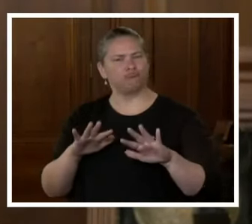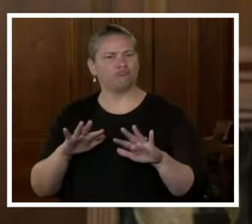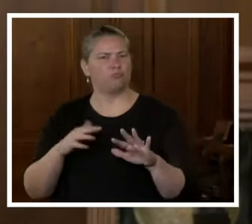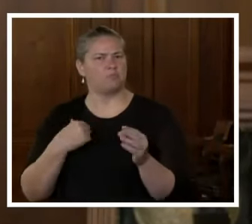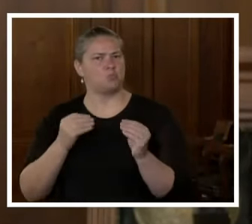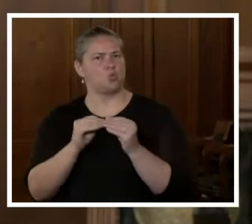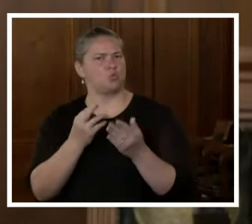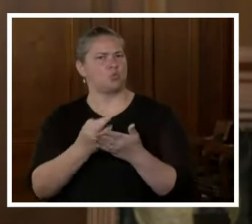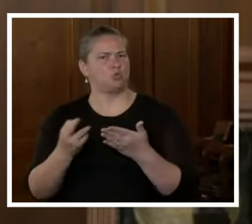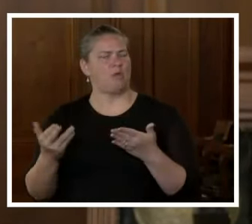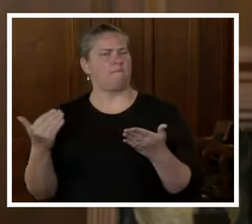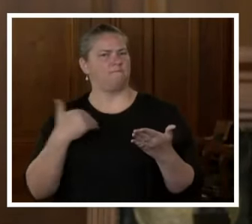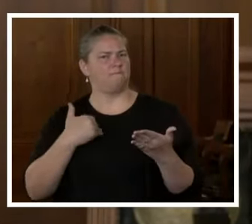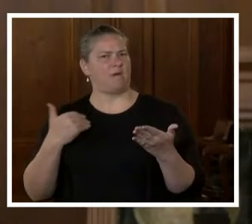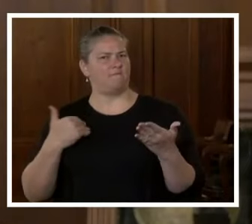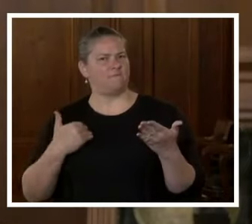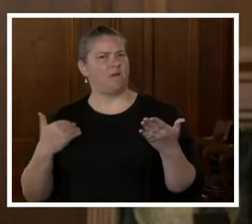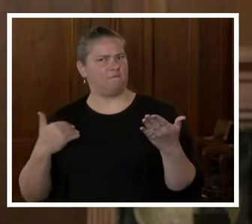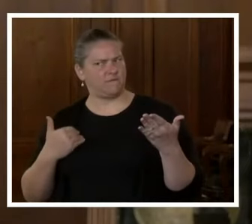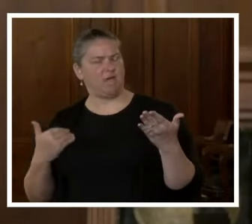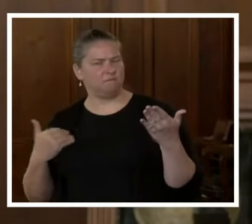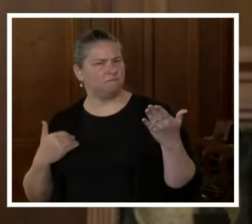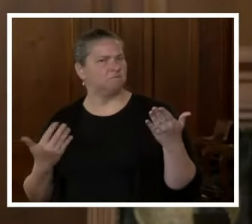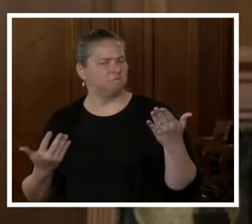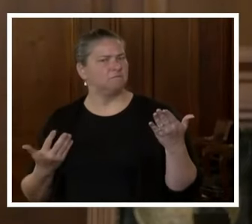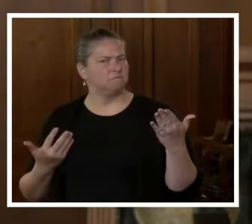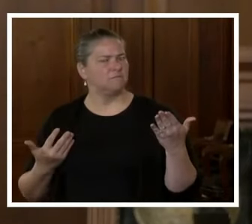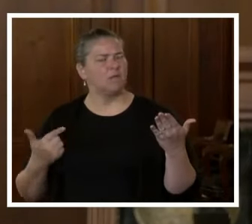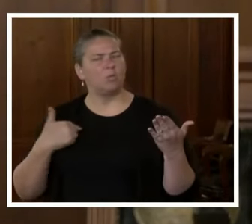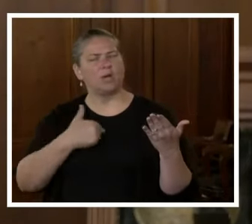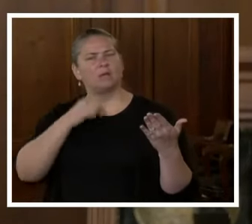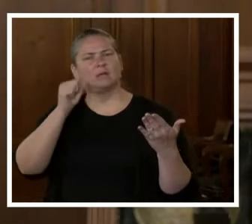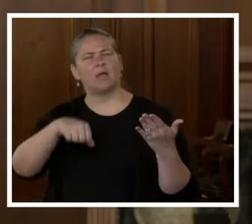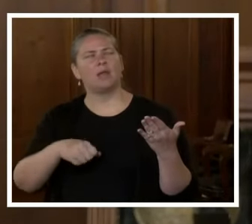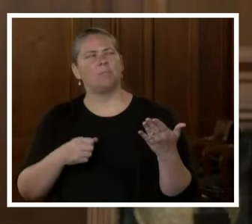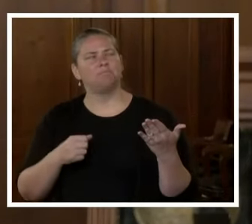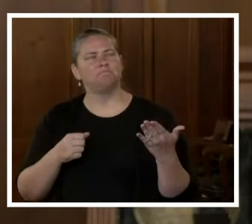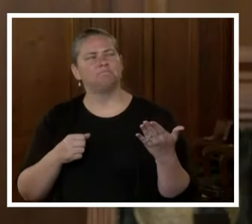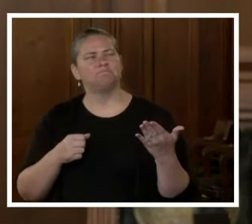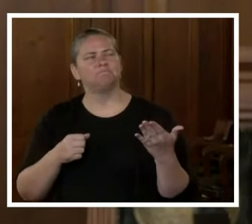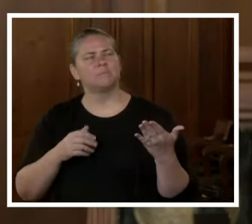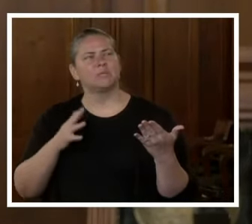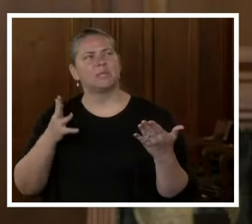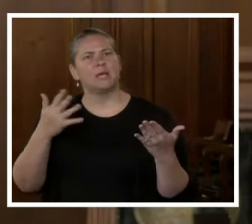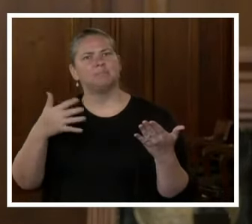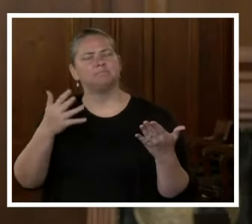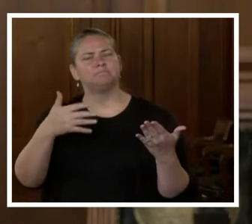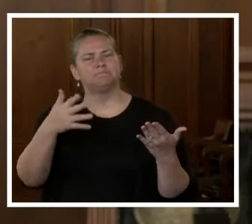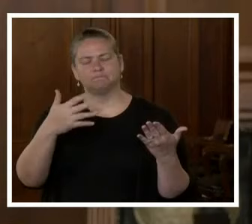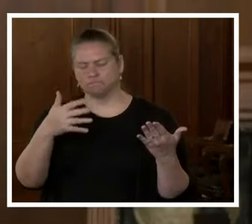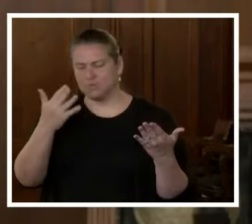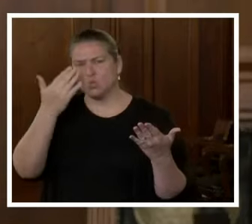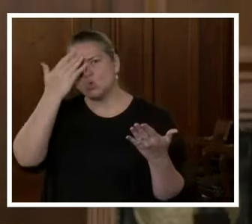WE'RE SEEING IN LOUISVILLE TO